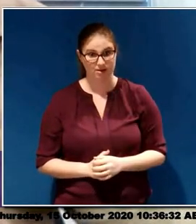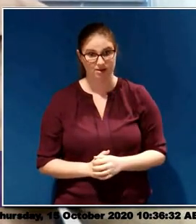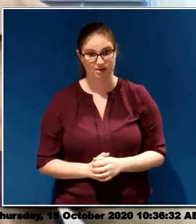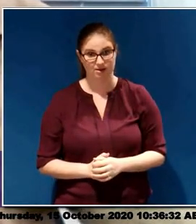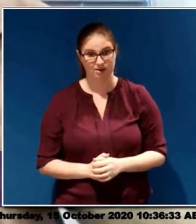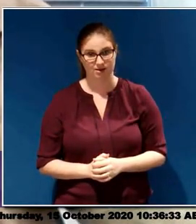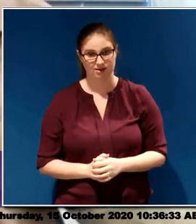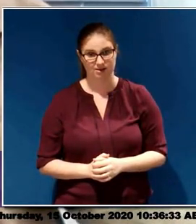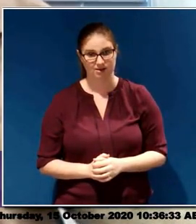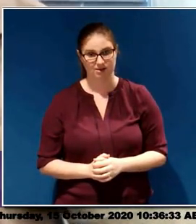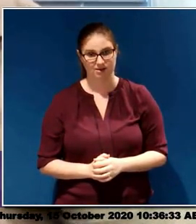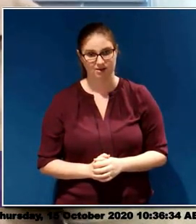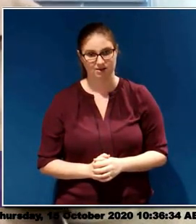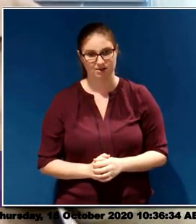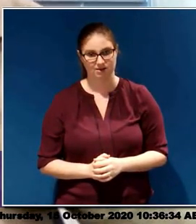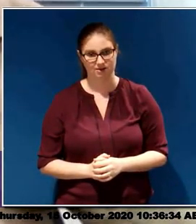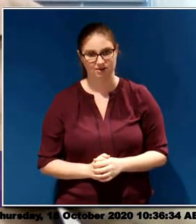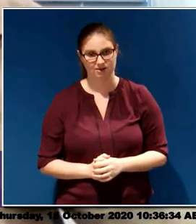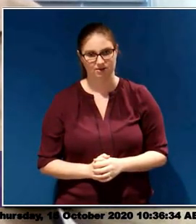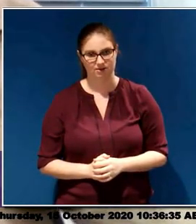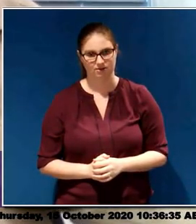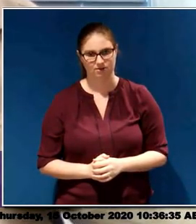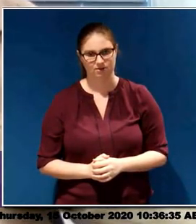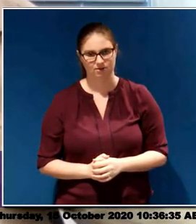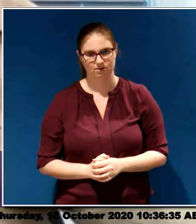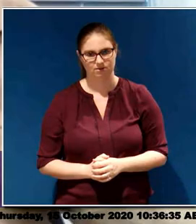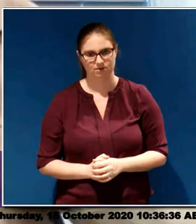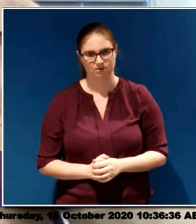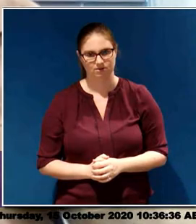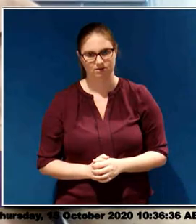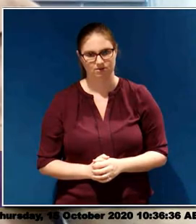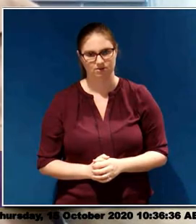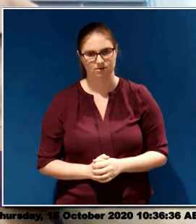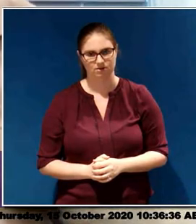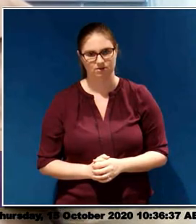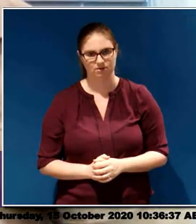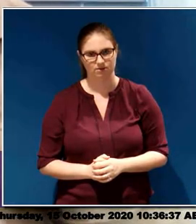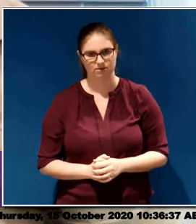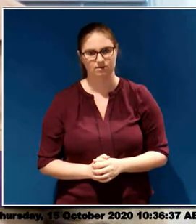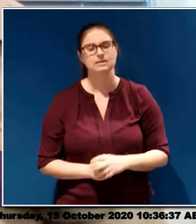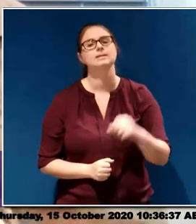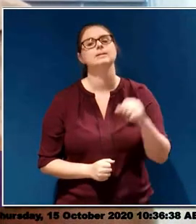I'm just trying to remember Grade 4. Oh, yes, that was the young teacher.